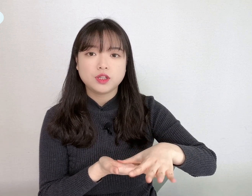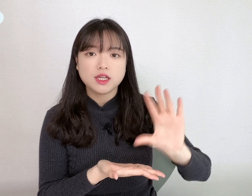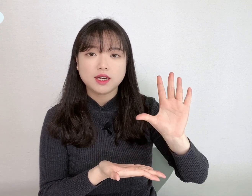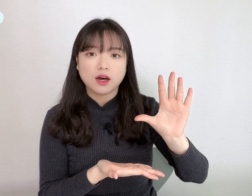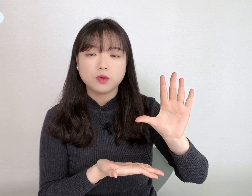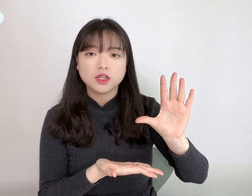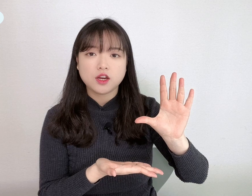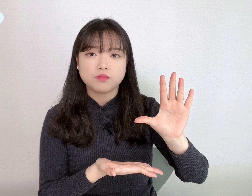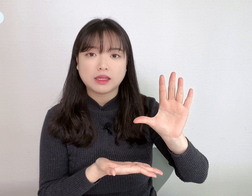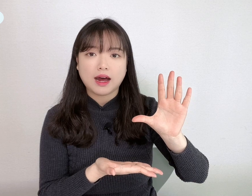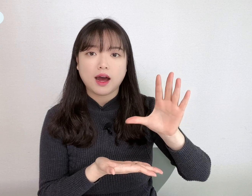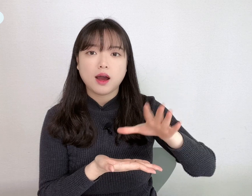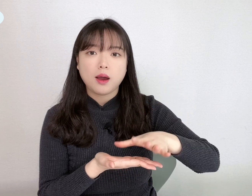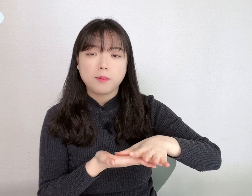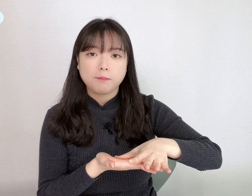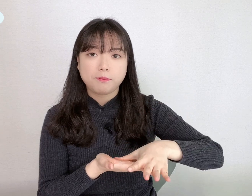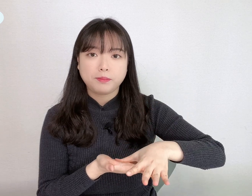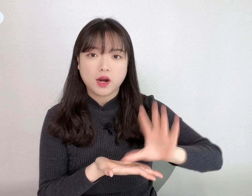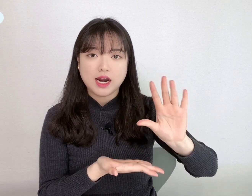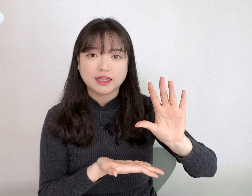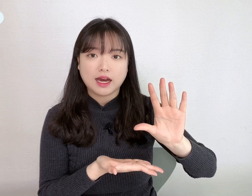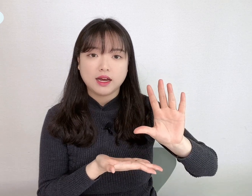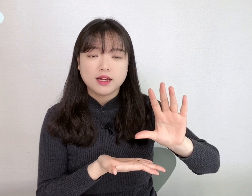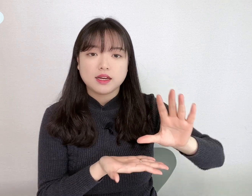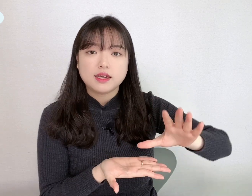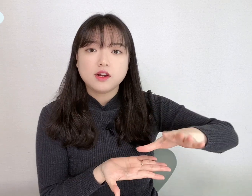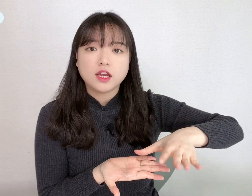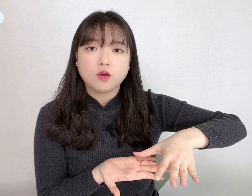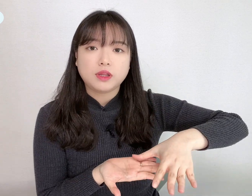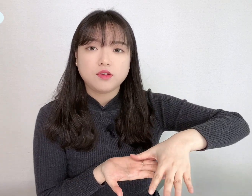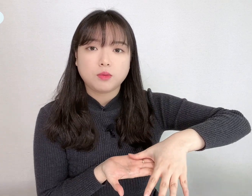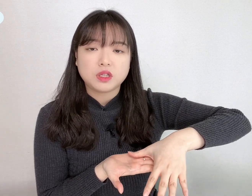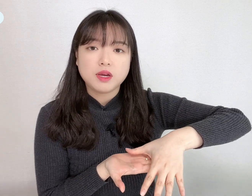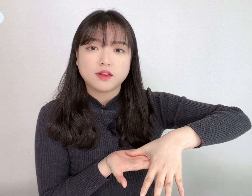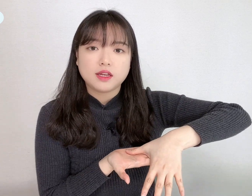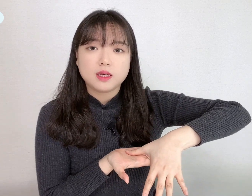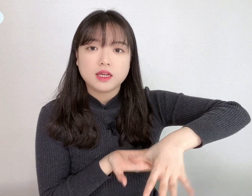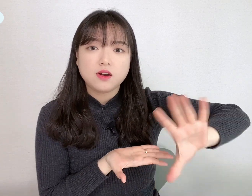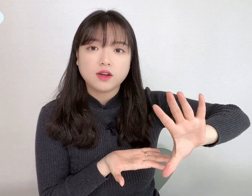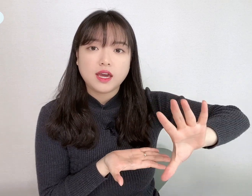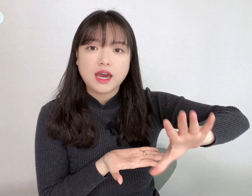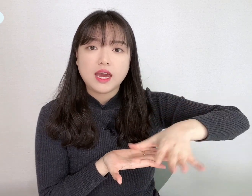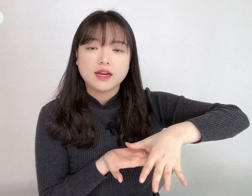upwards with a 'chick'. Just like lighting a match, you can